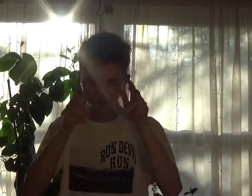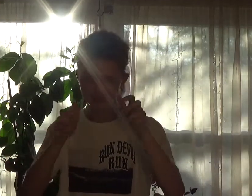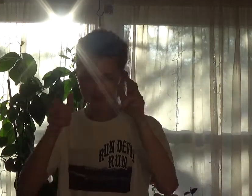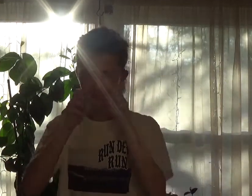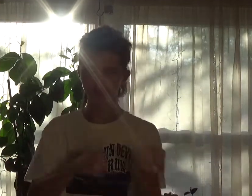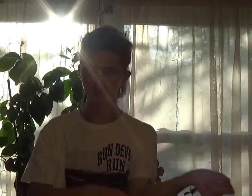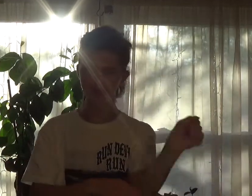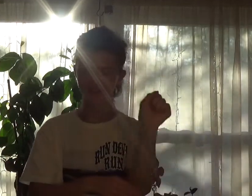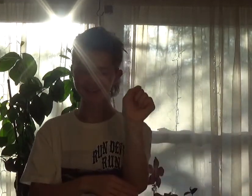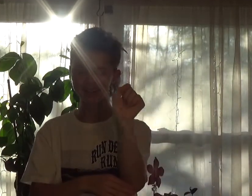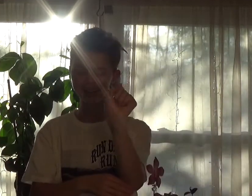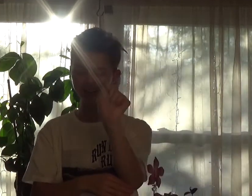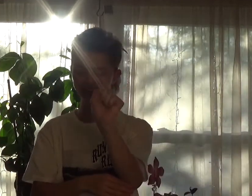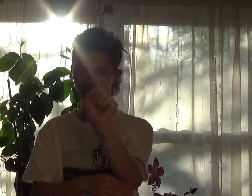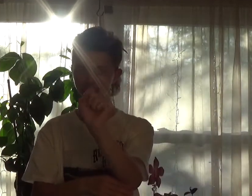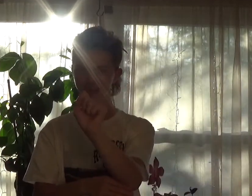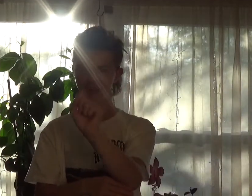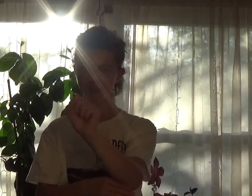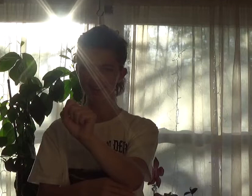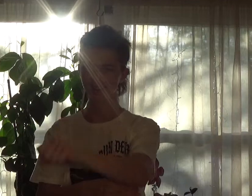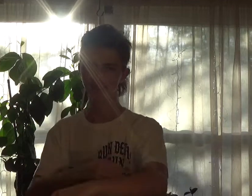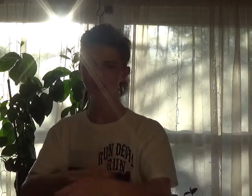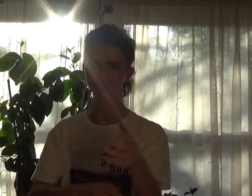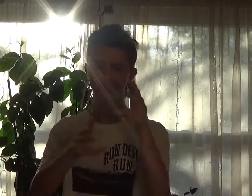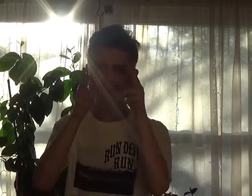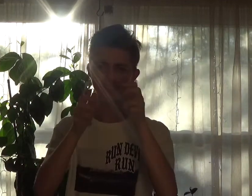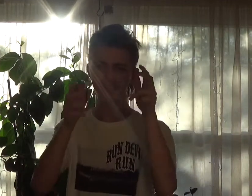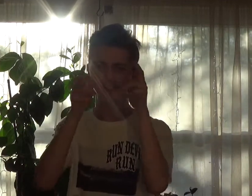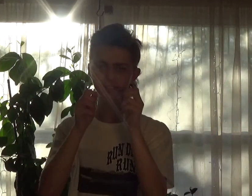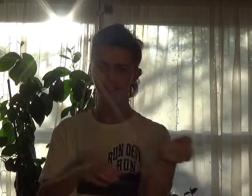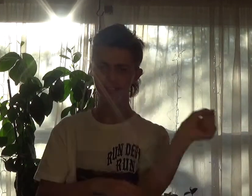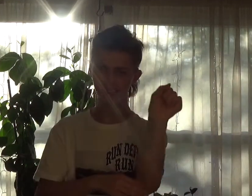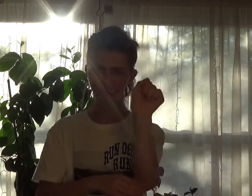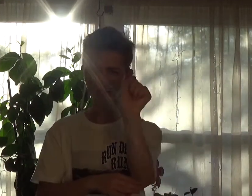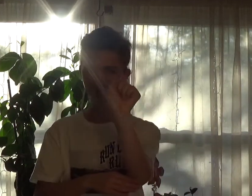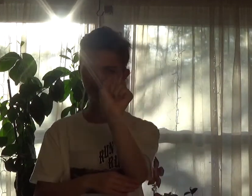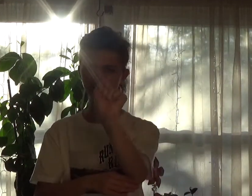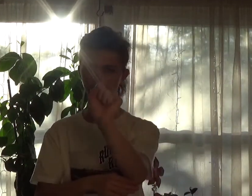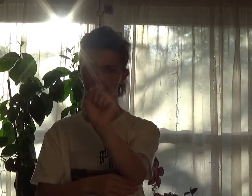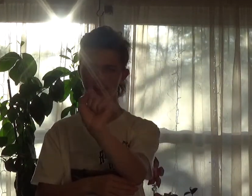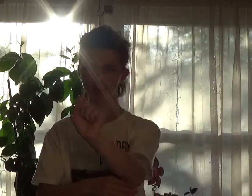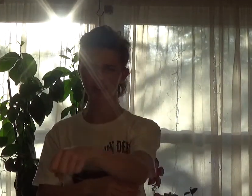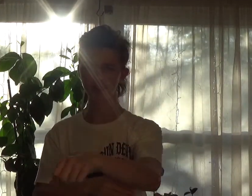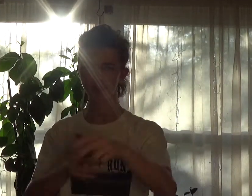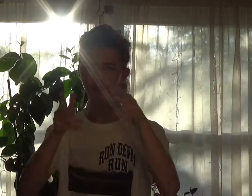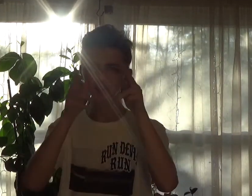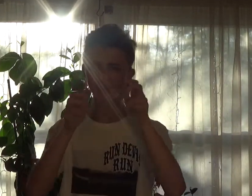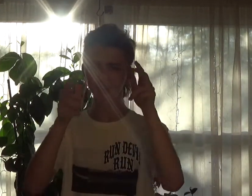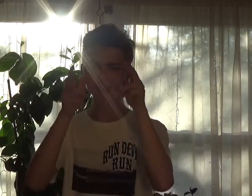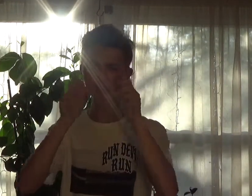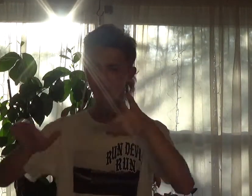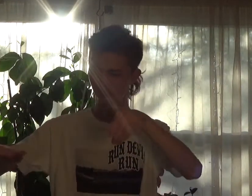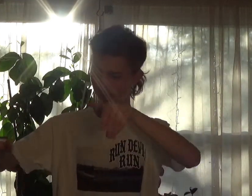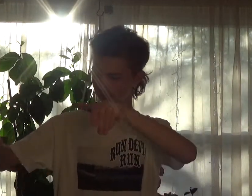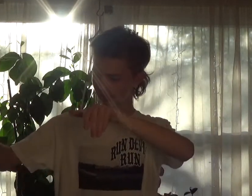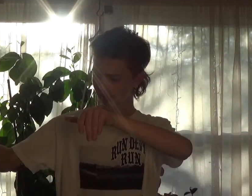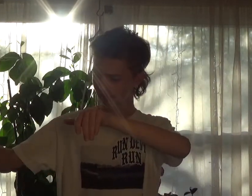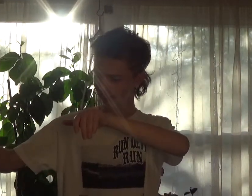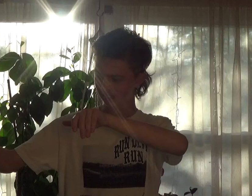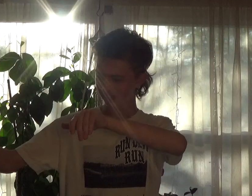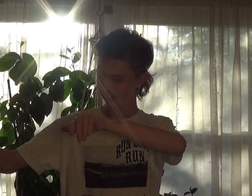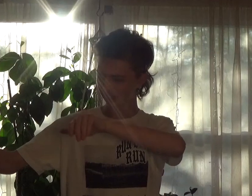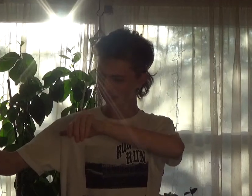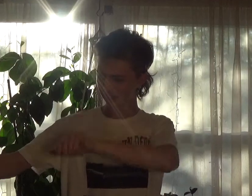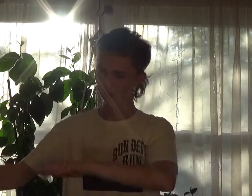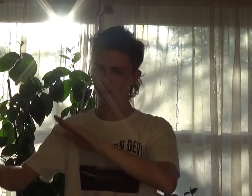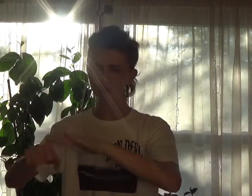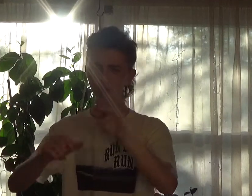The devil went down (3x)